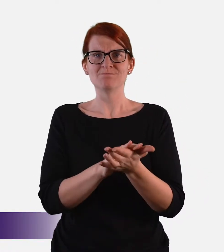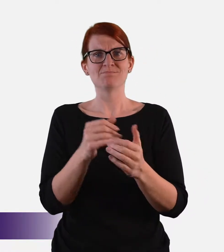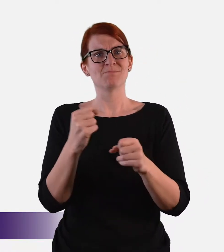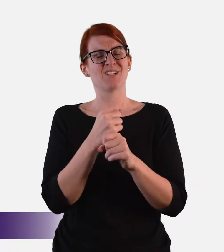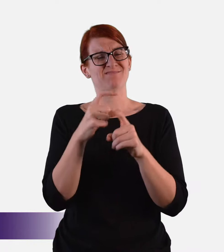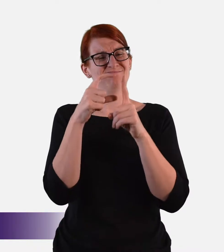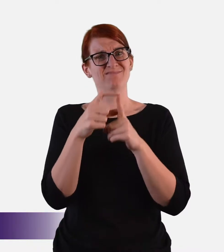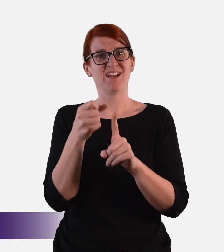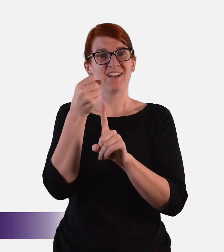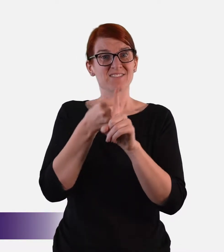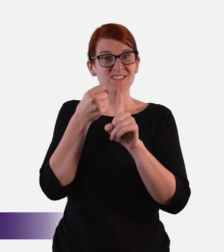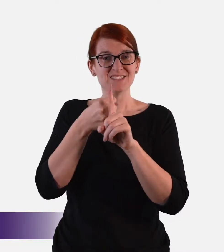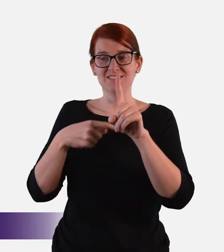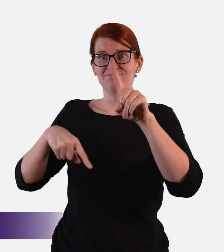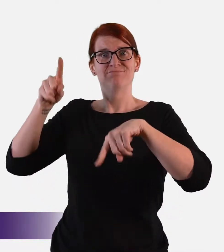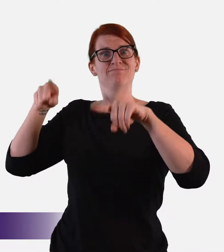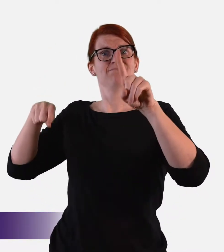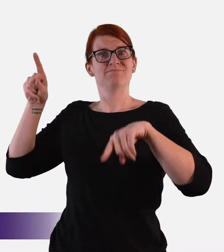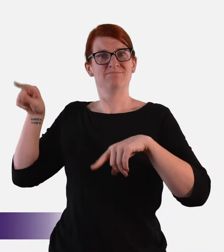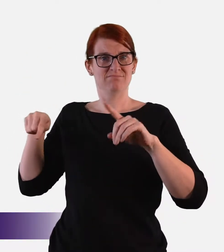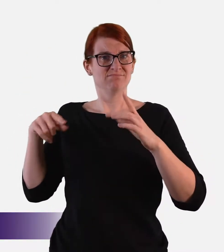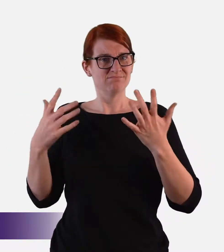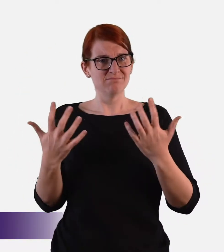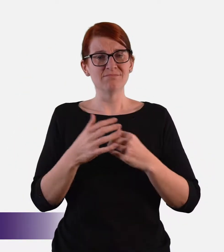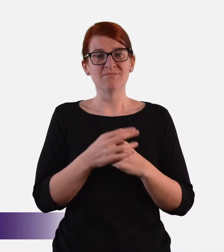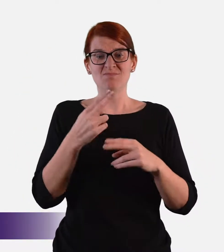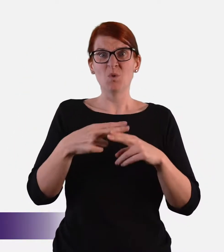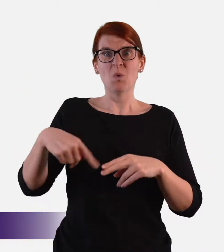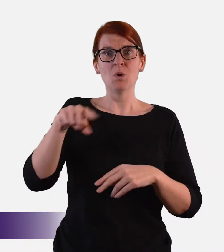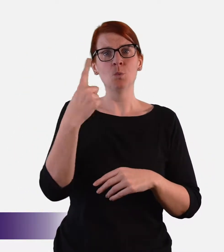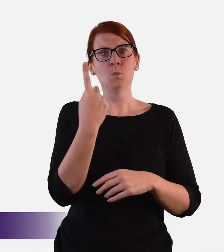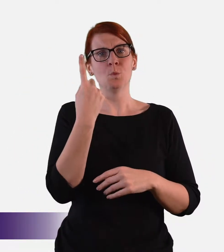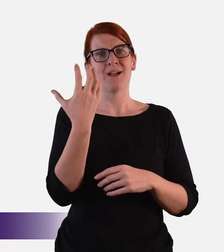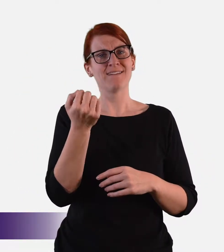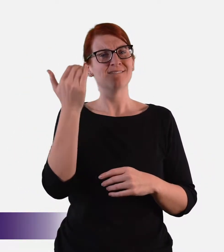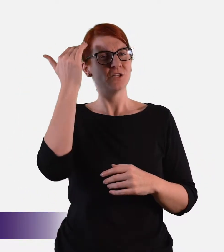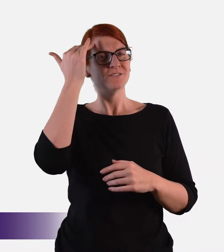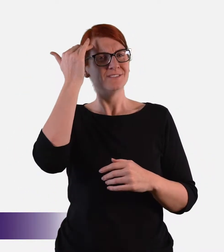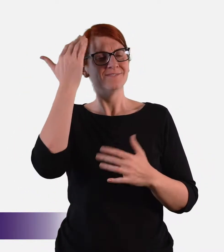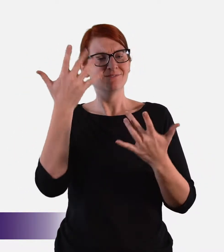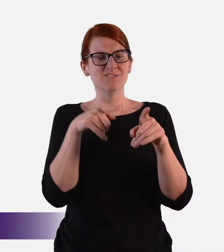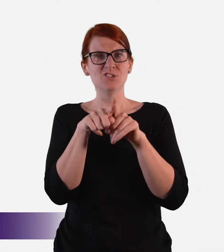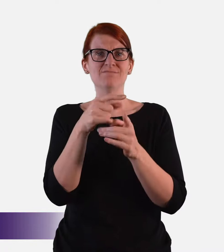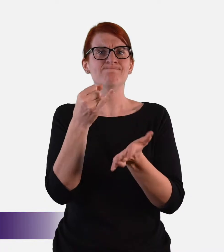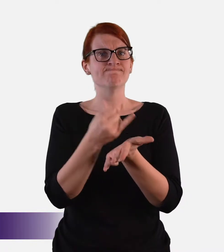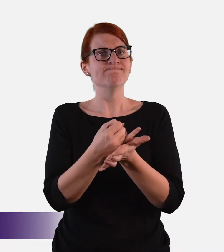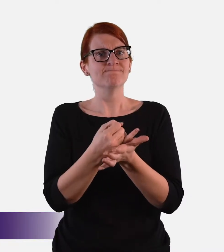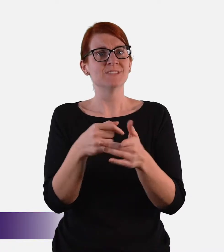to the difficulties in advocating for diversionary orders for those with cognitive impairment,